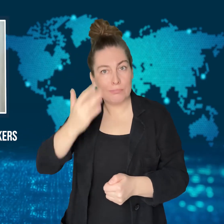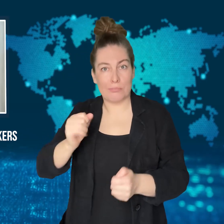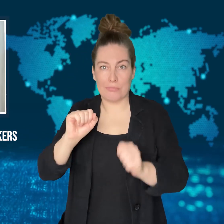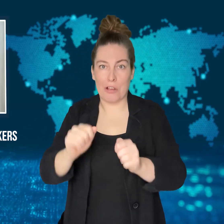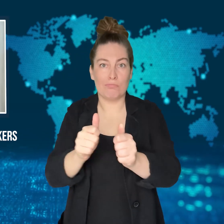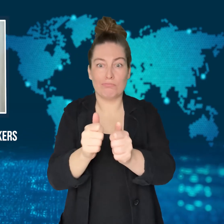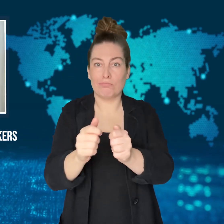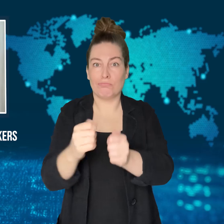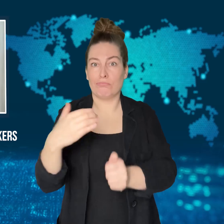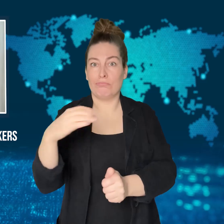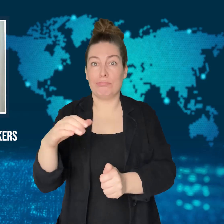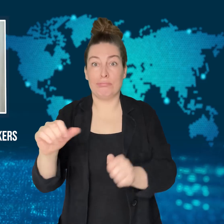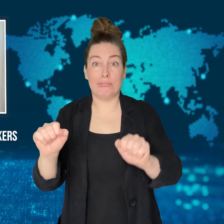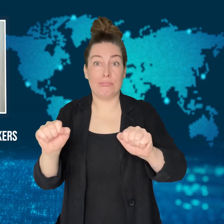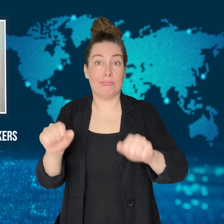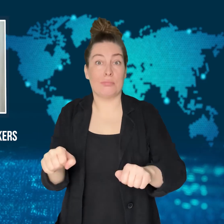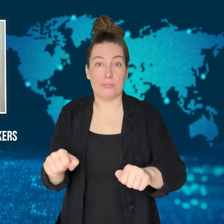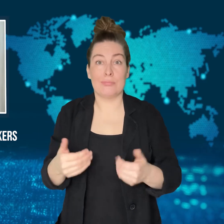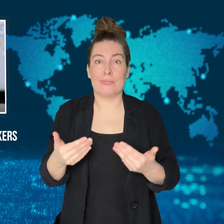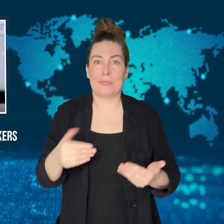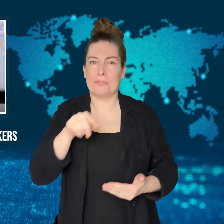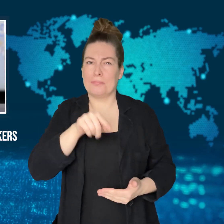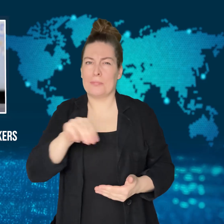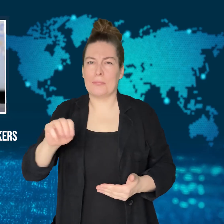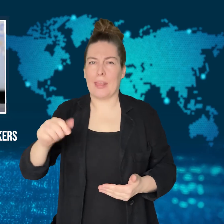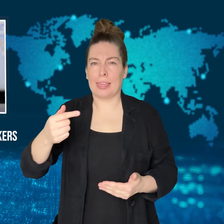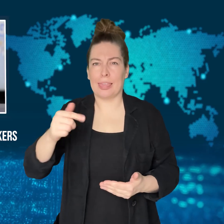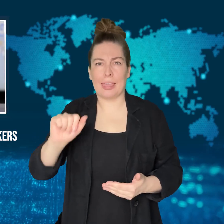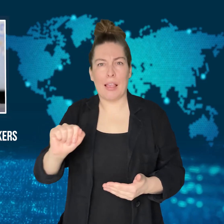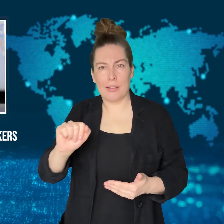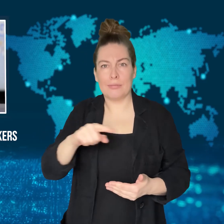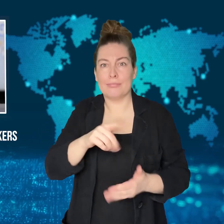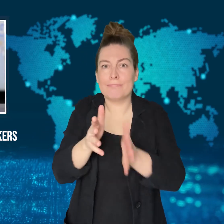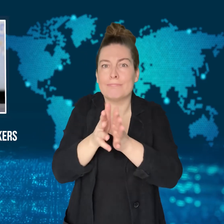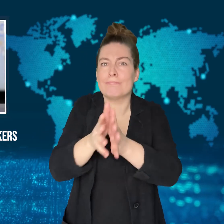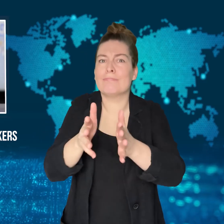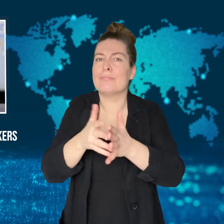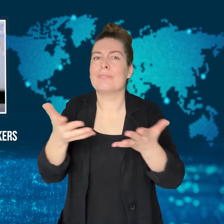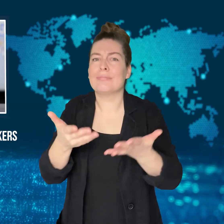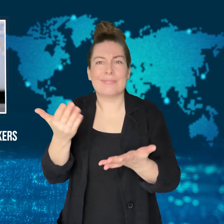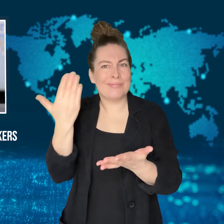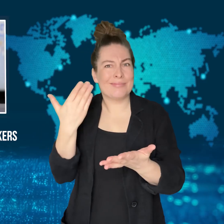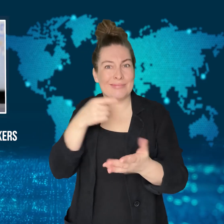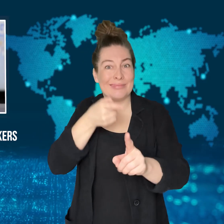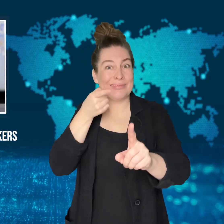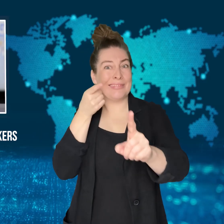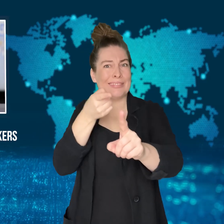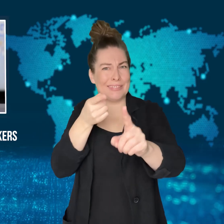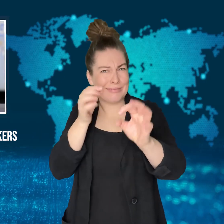The Meta site explains that "mission creep" made their rules